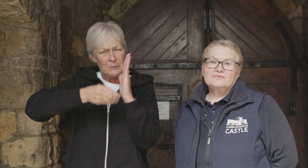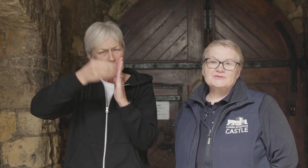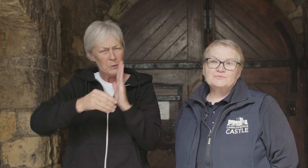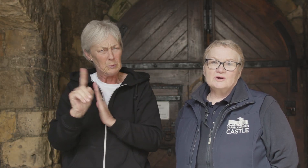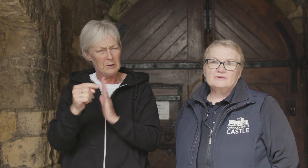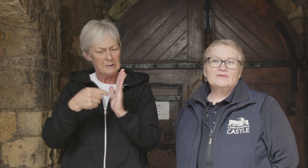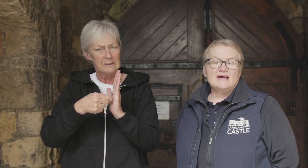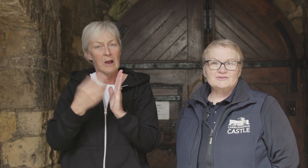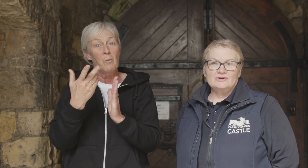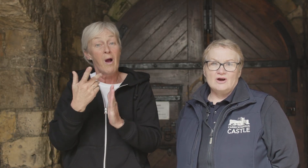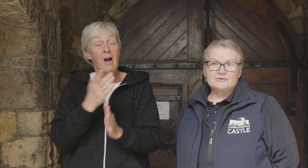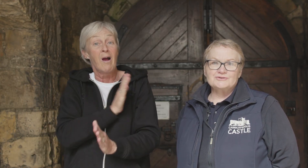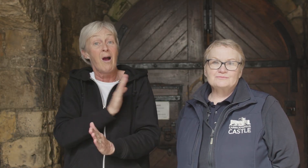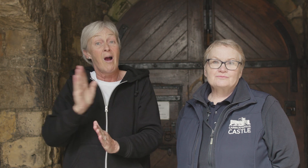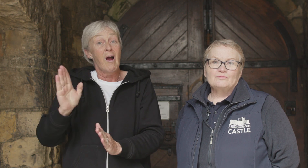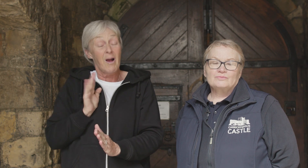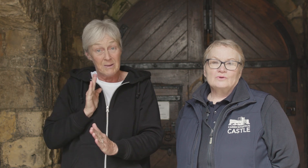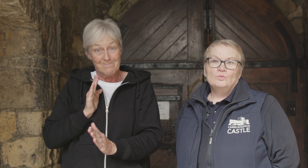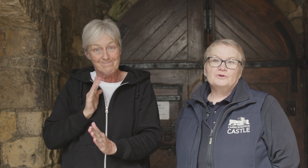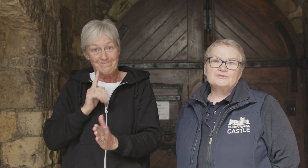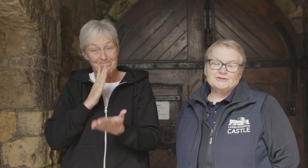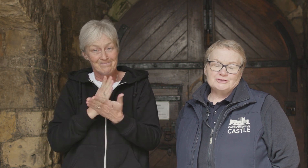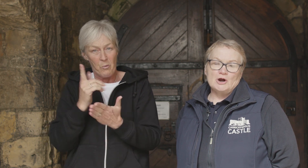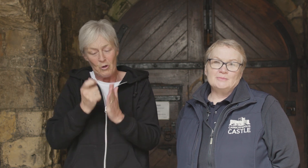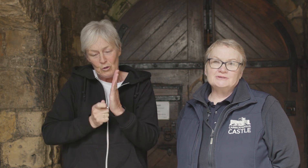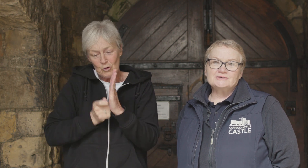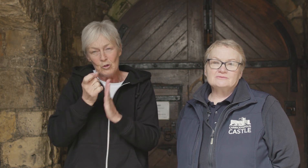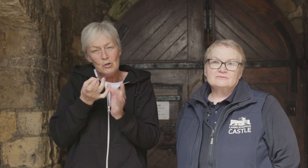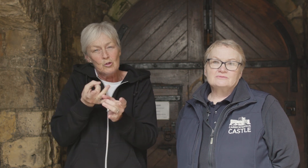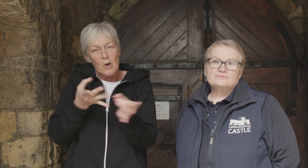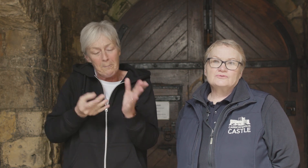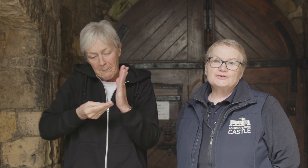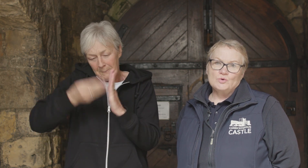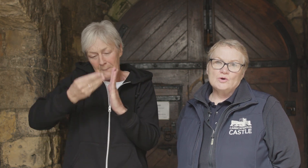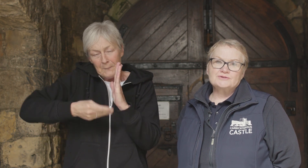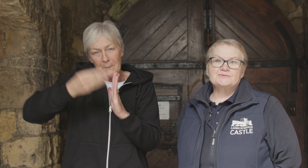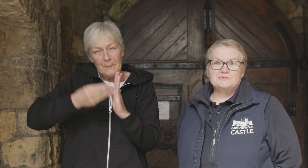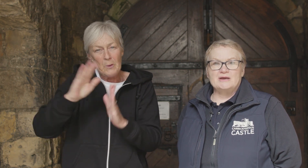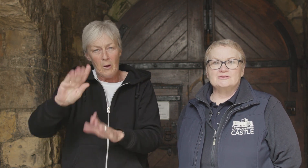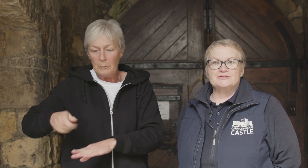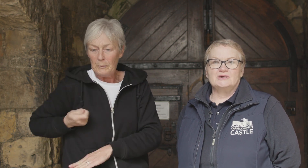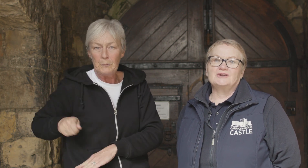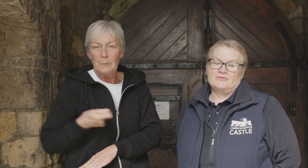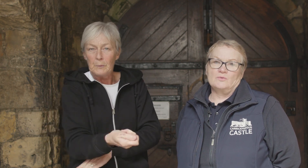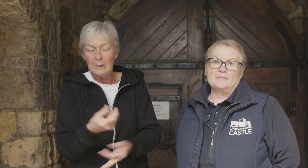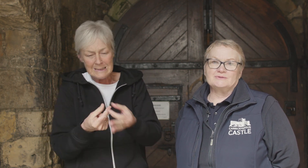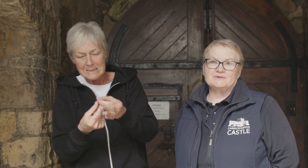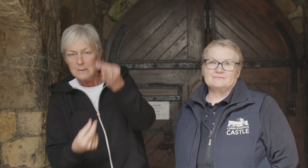This is where the castle guards would've sharpened swords and spears and other weapons.